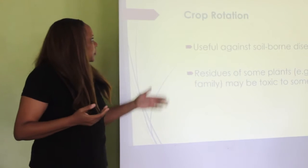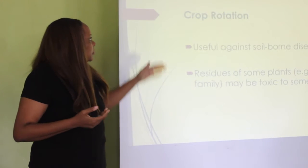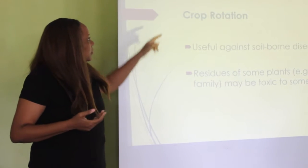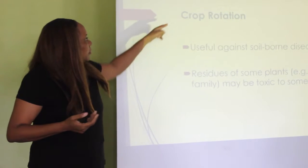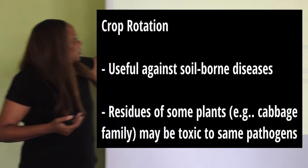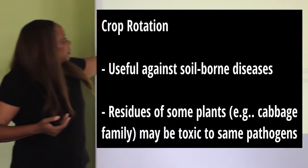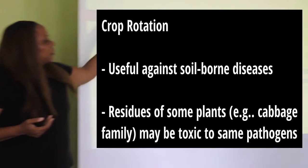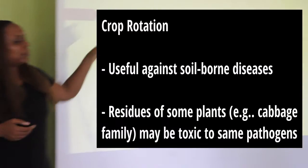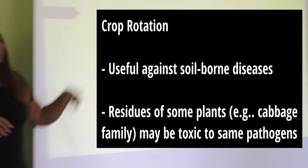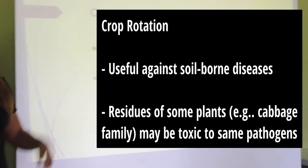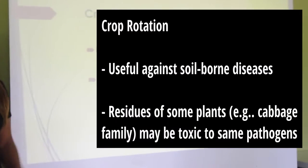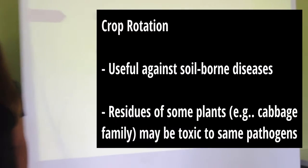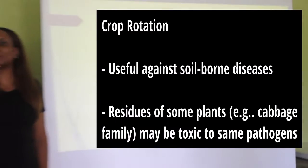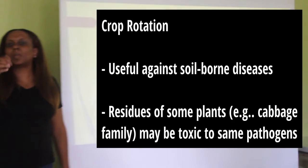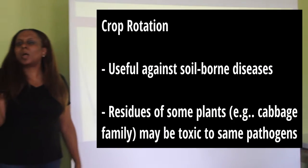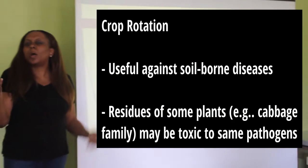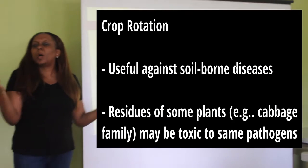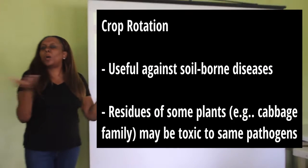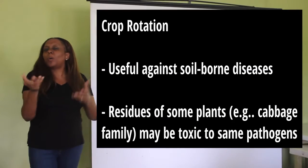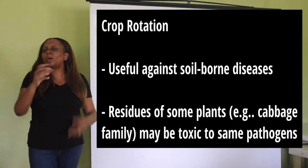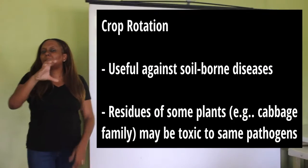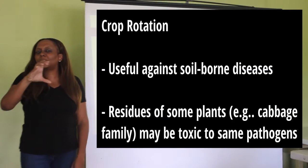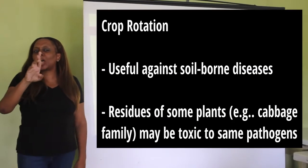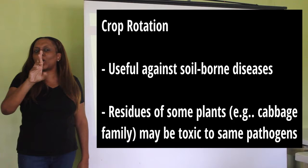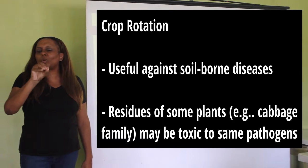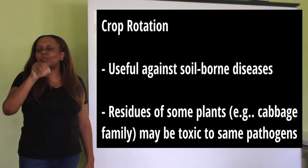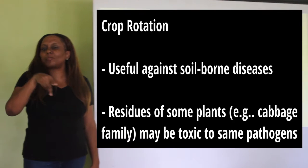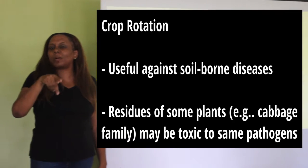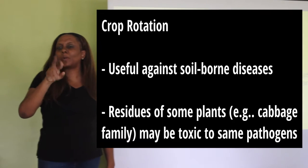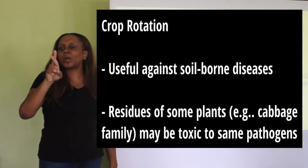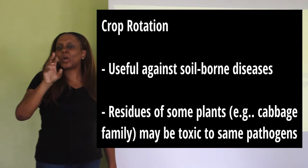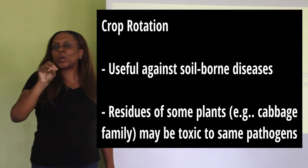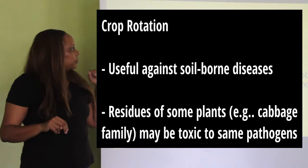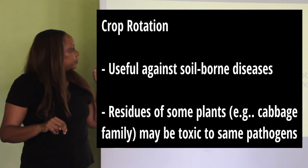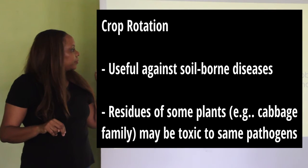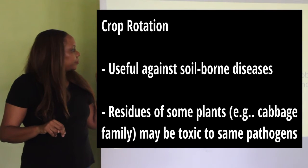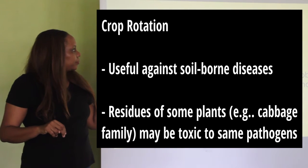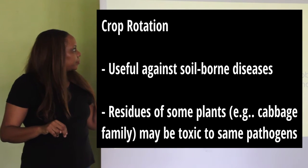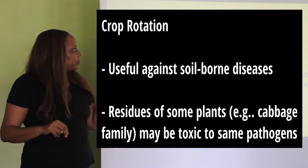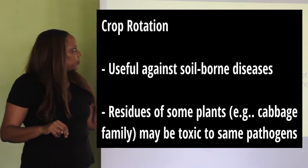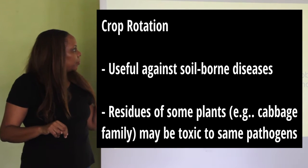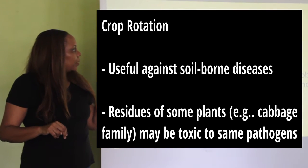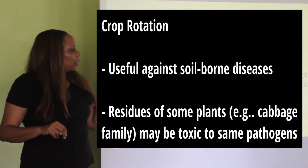so is it useful against all more diseases so if you have this in your soil your soil you will